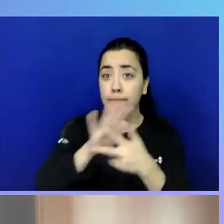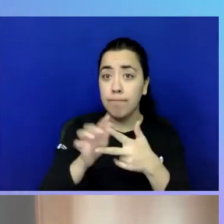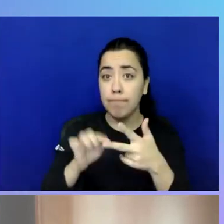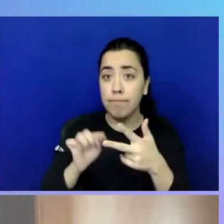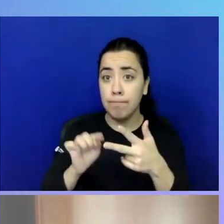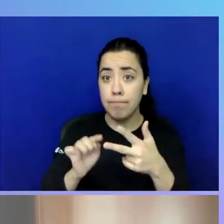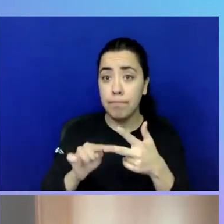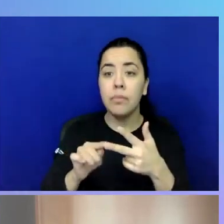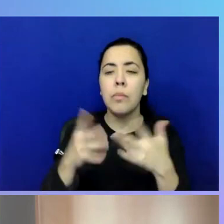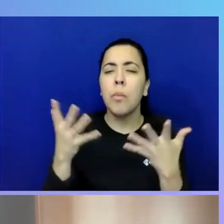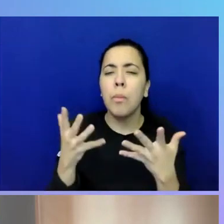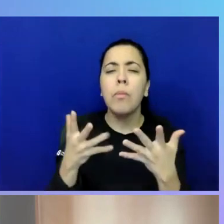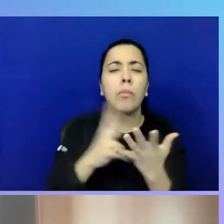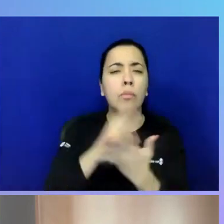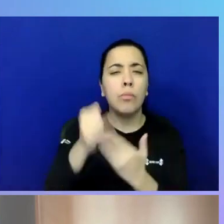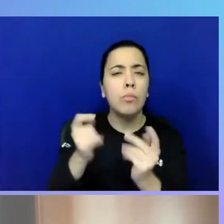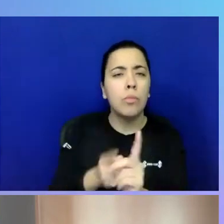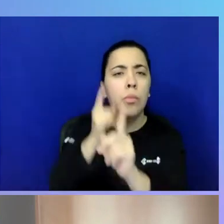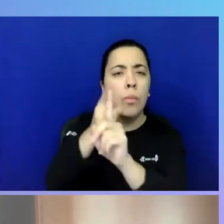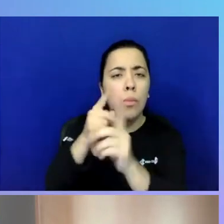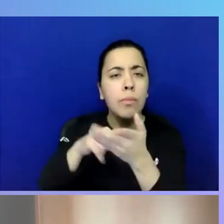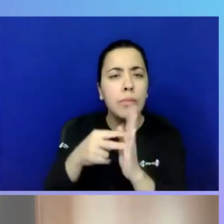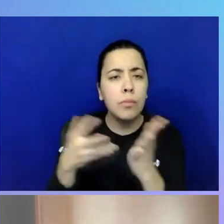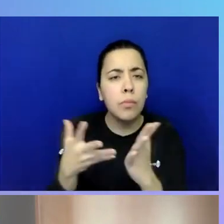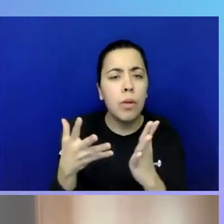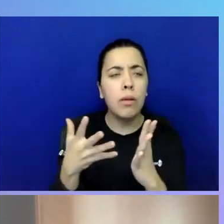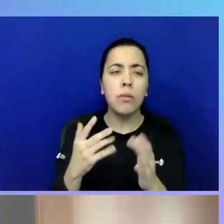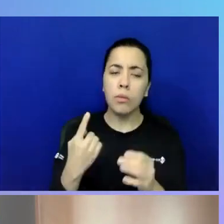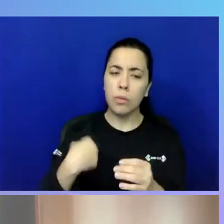e-commerce through performance, usability and inclusivity. Um,